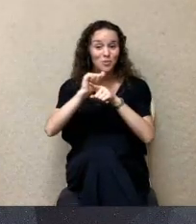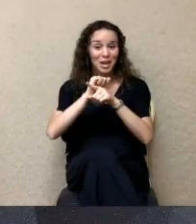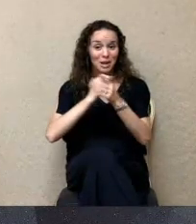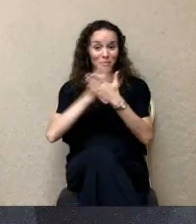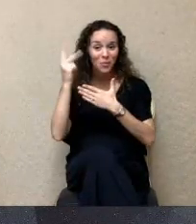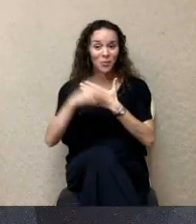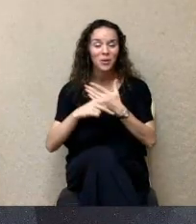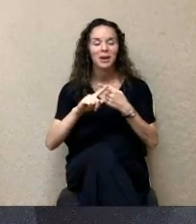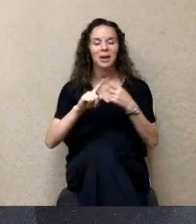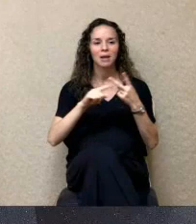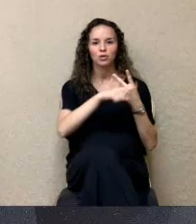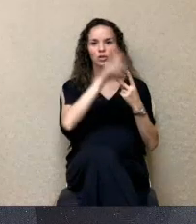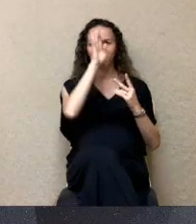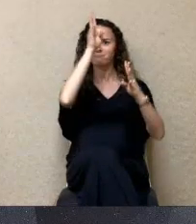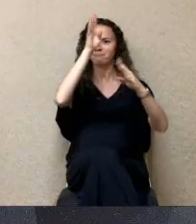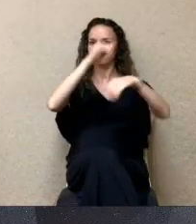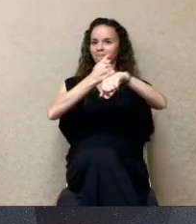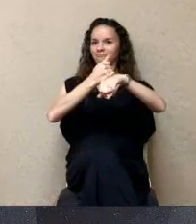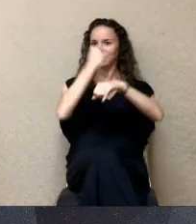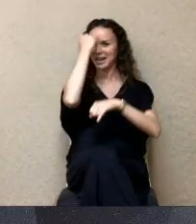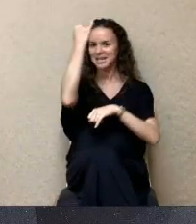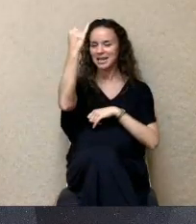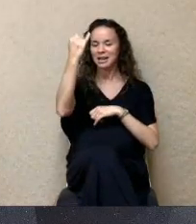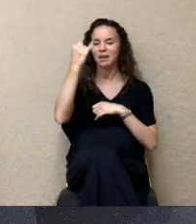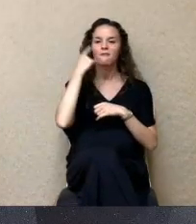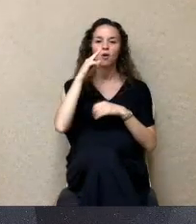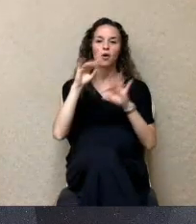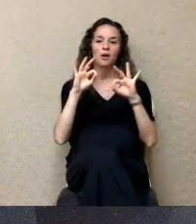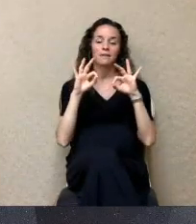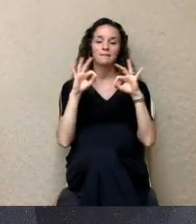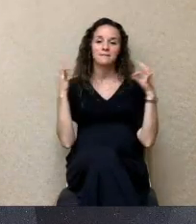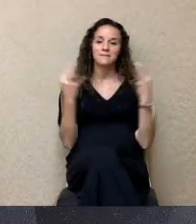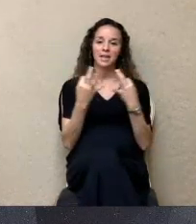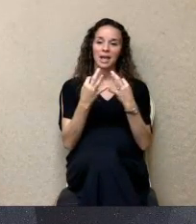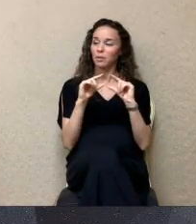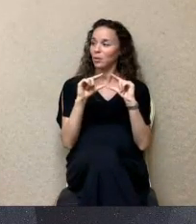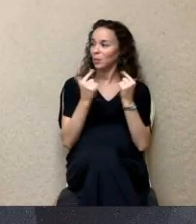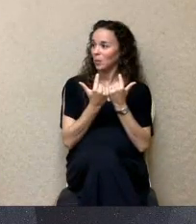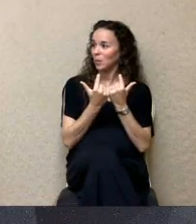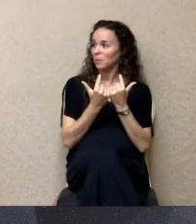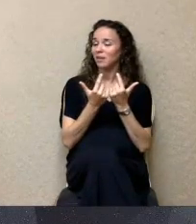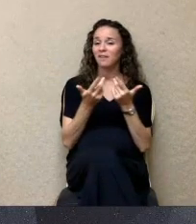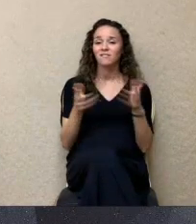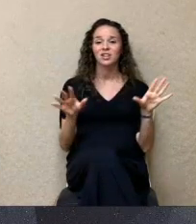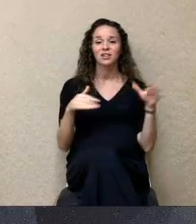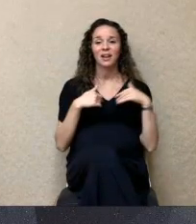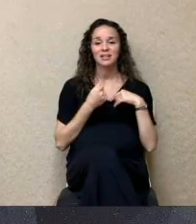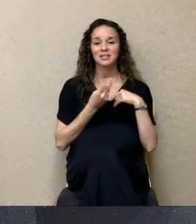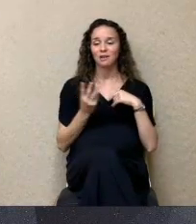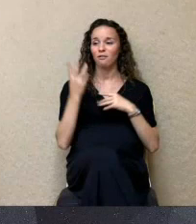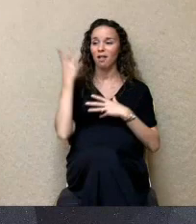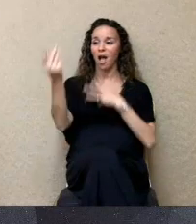the idea for the family group with Mike. They've had a couple of outings.